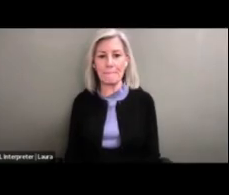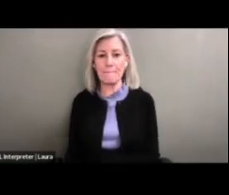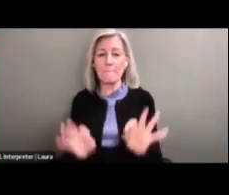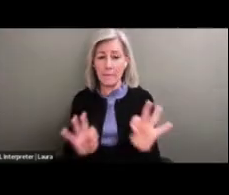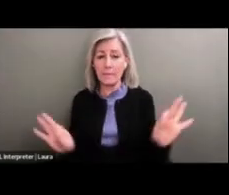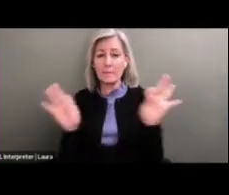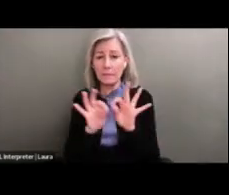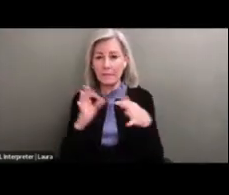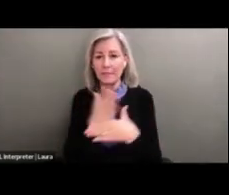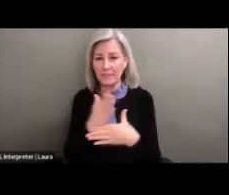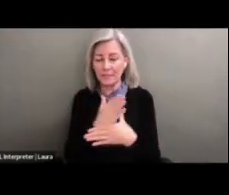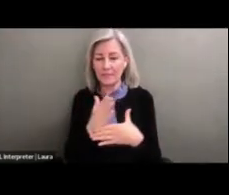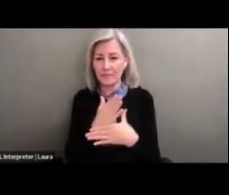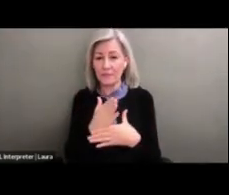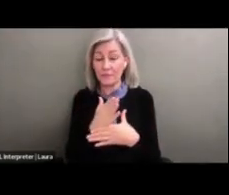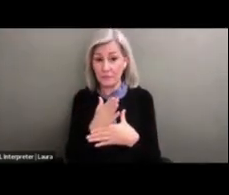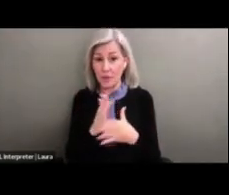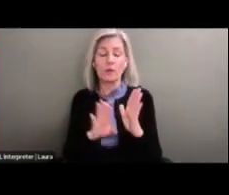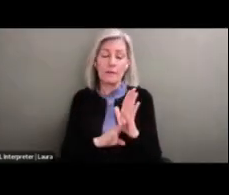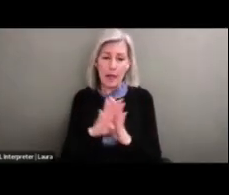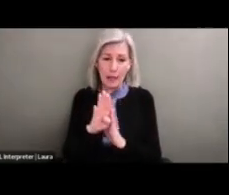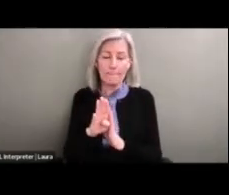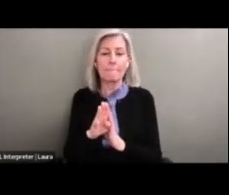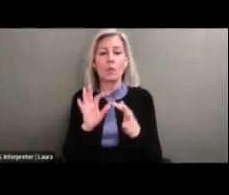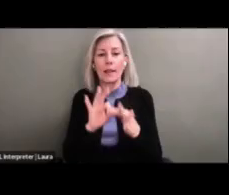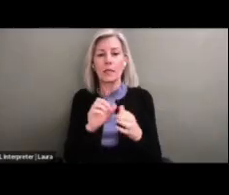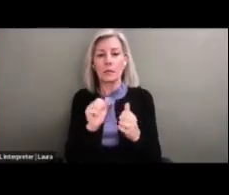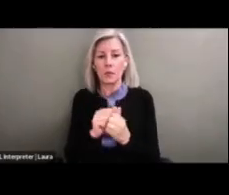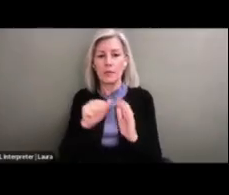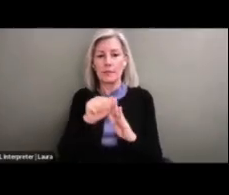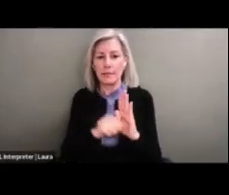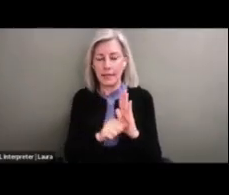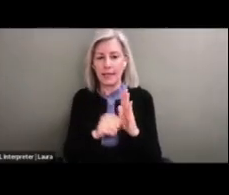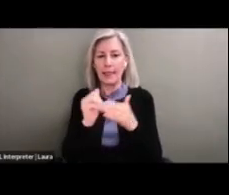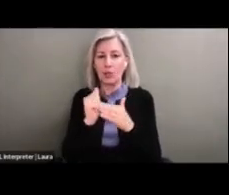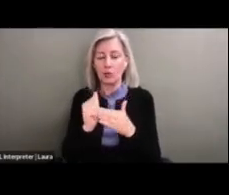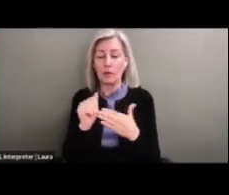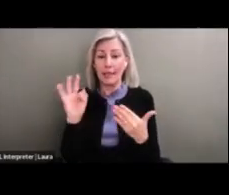Even if you aren't a member of an MAC or BAC, you can attend these public meetings.